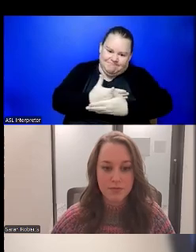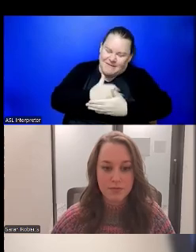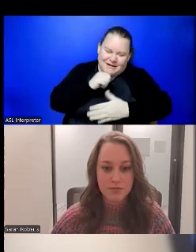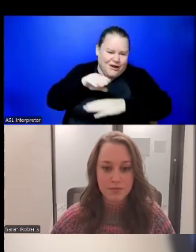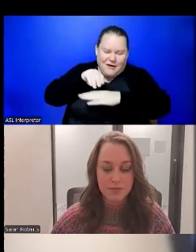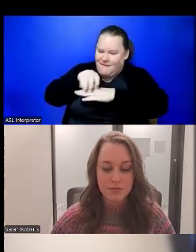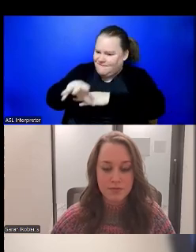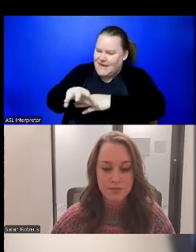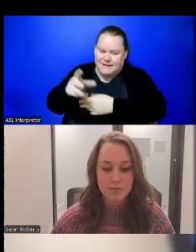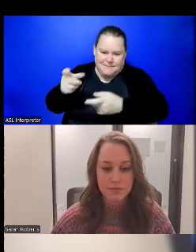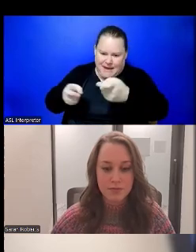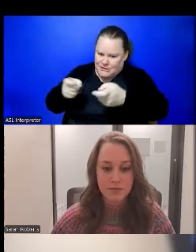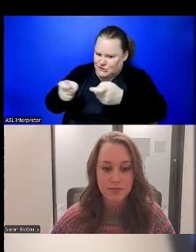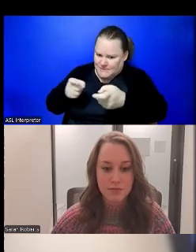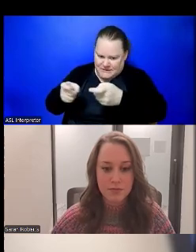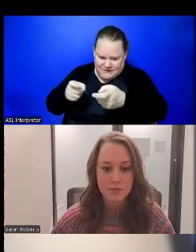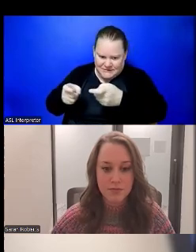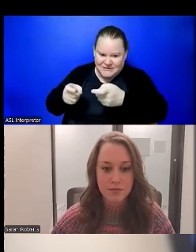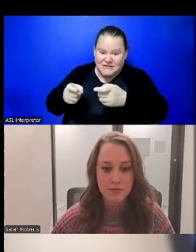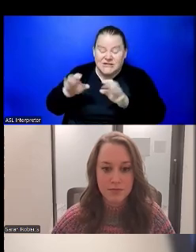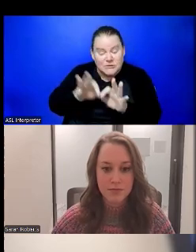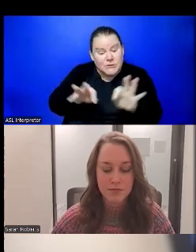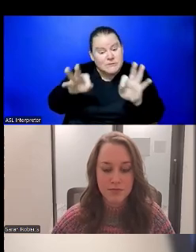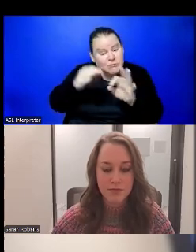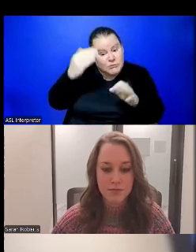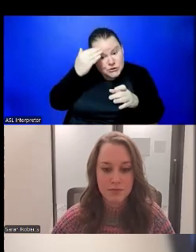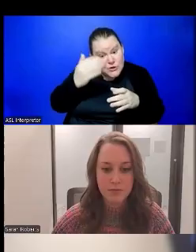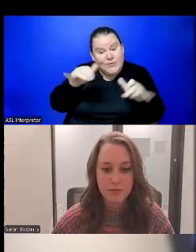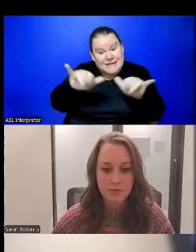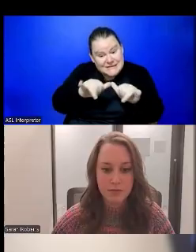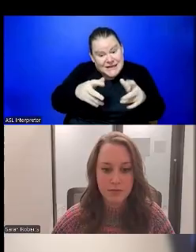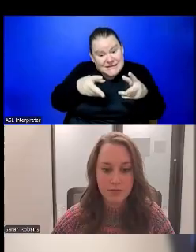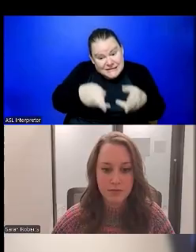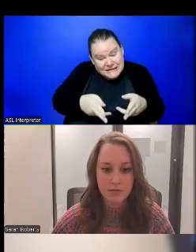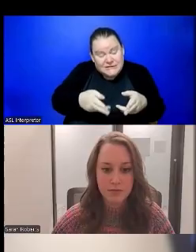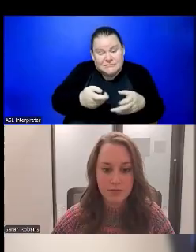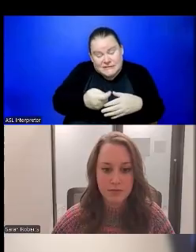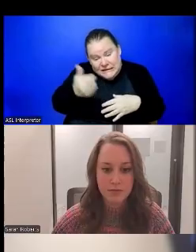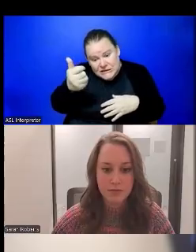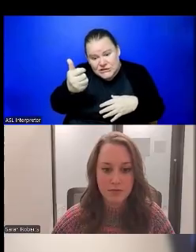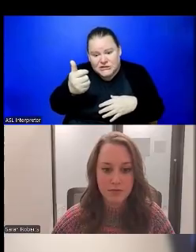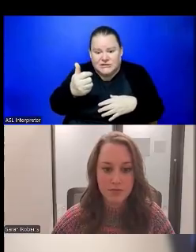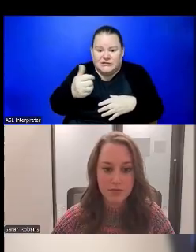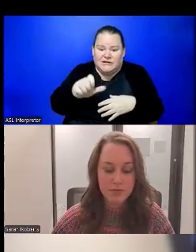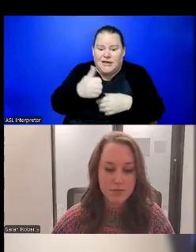important to know the sizes of deletions other genes that might be involved, areas of homozygosity and recurrence